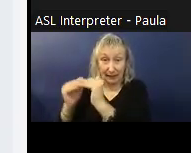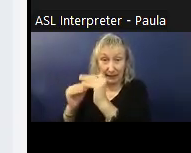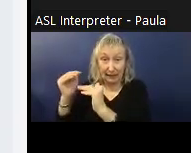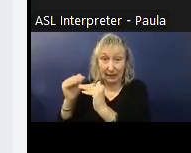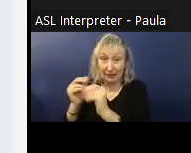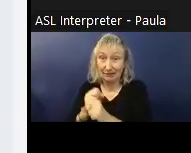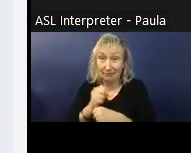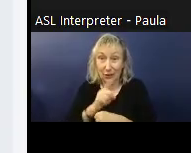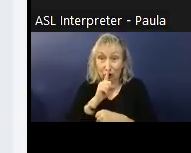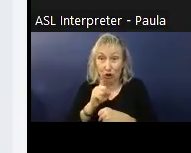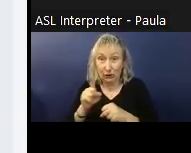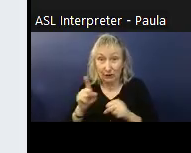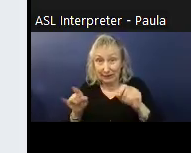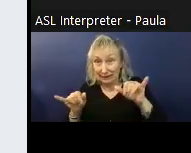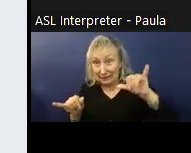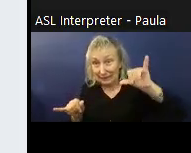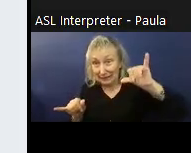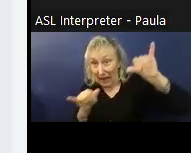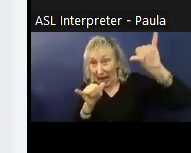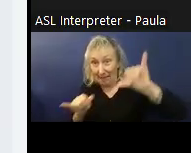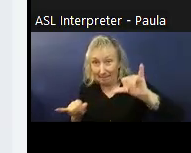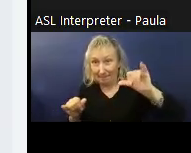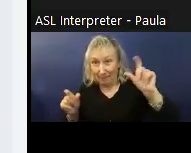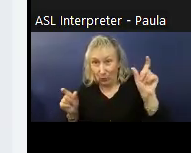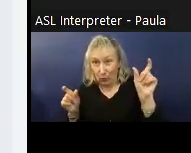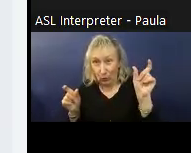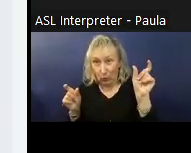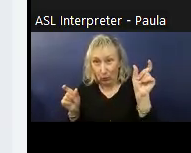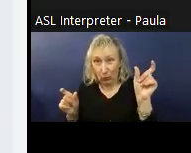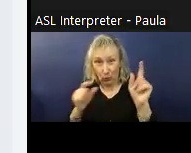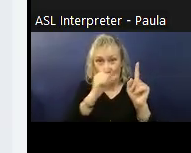the same from the definition to here, because in the definition it says